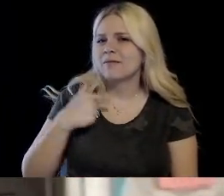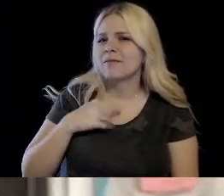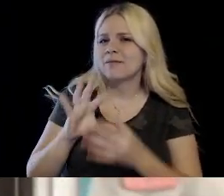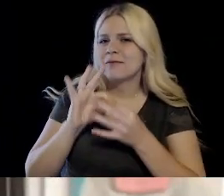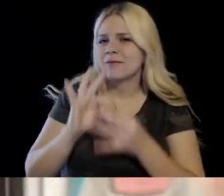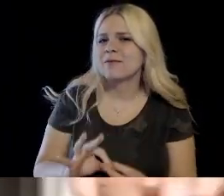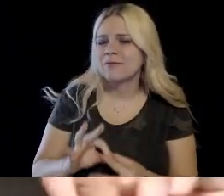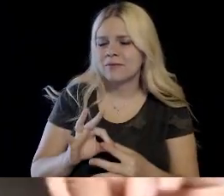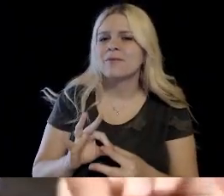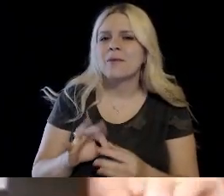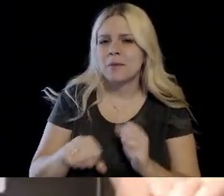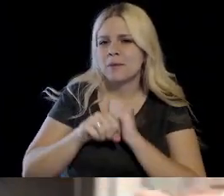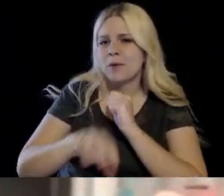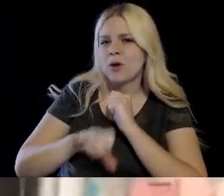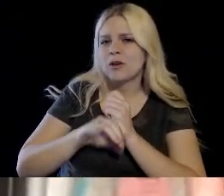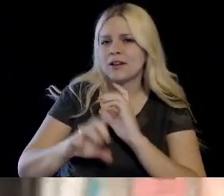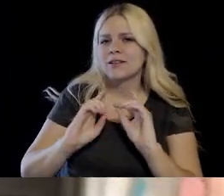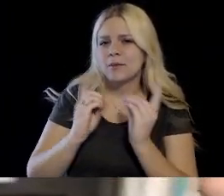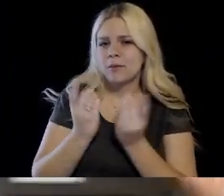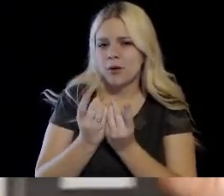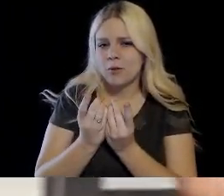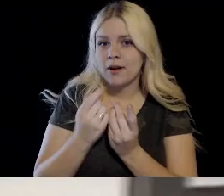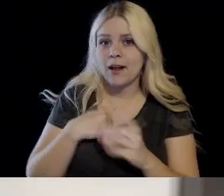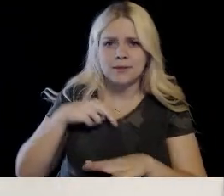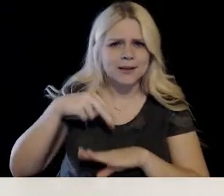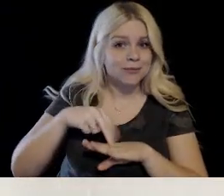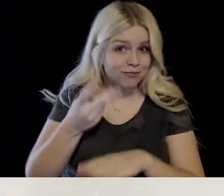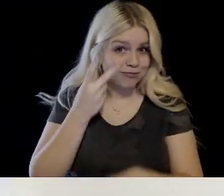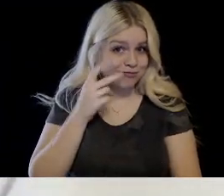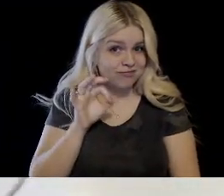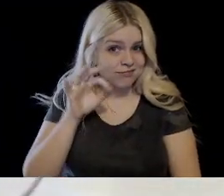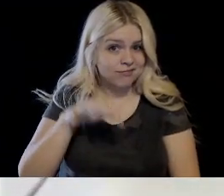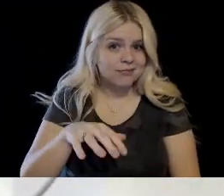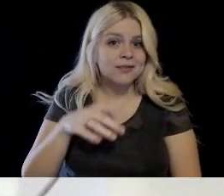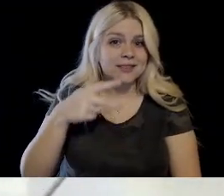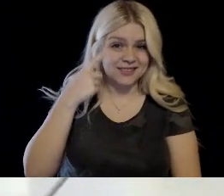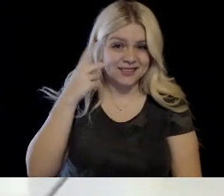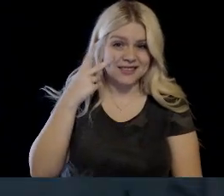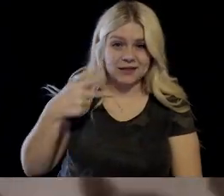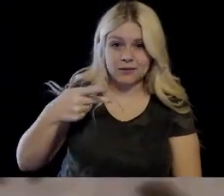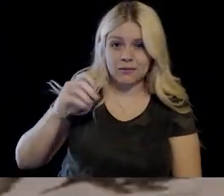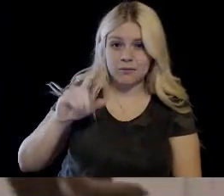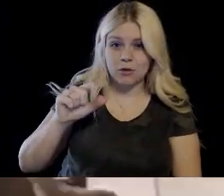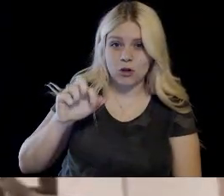this should give you a hint, there's a polar bear. We've got some pin up heads up here.